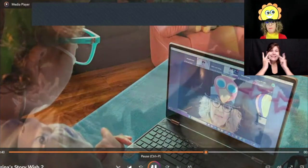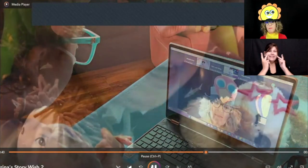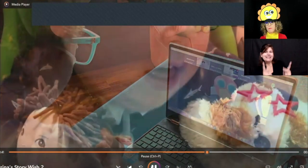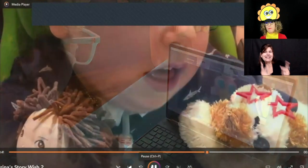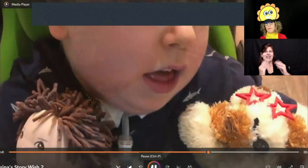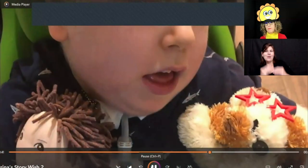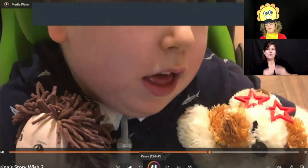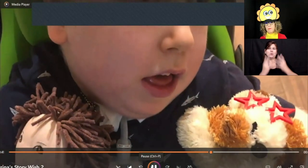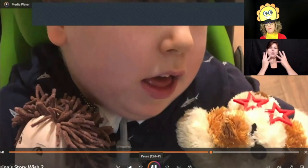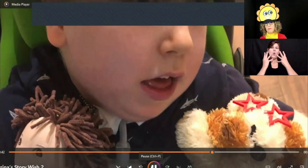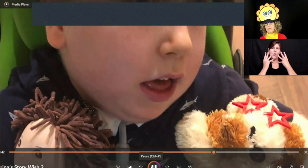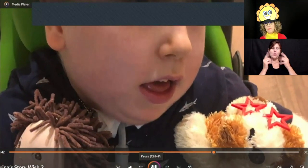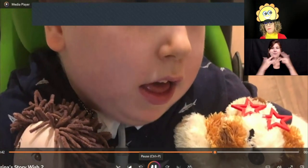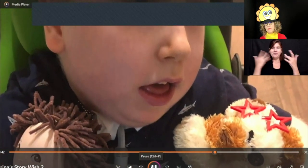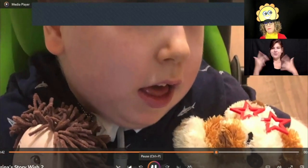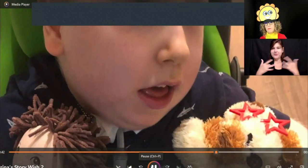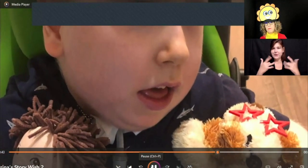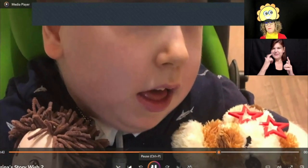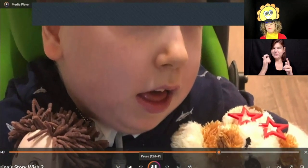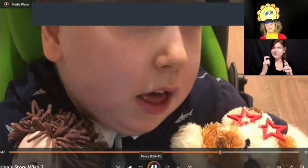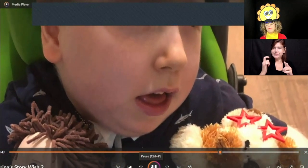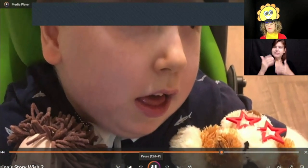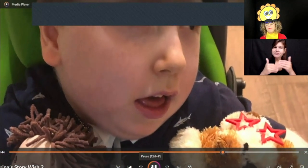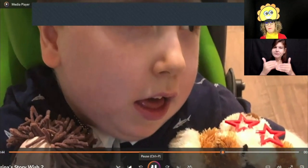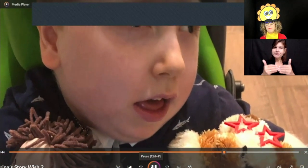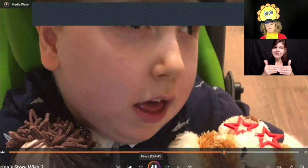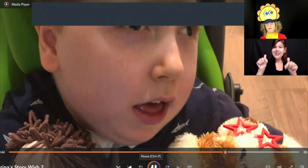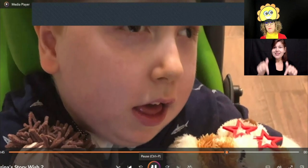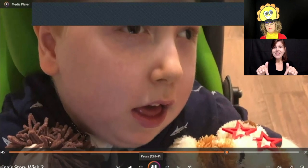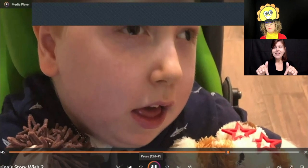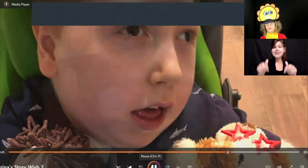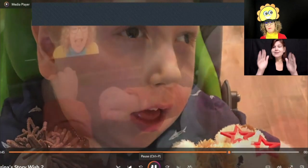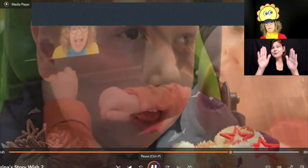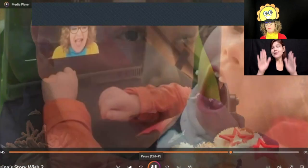Even though "Story Time" is absolutely original, you do not know what you are missing